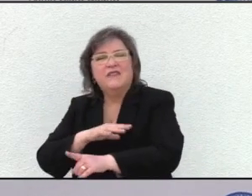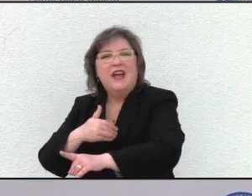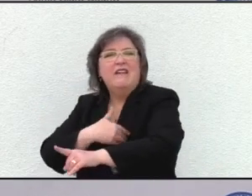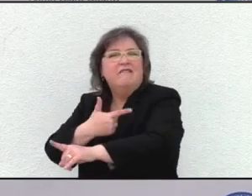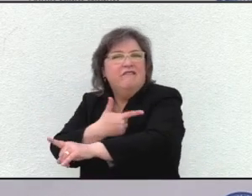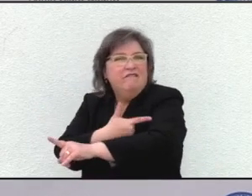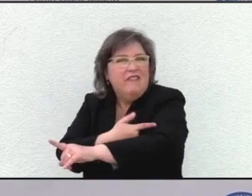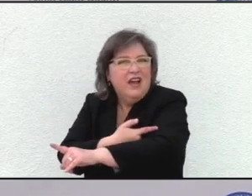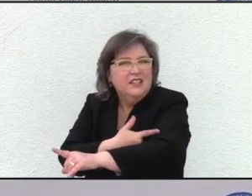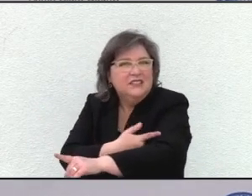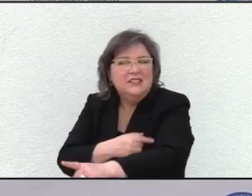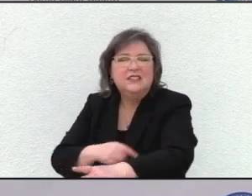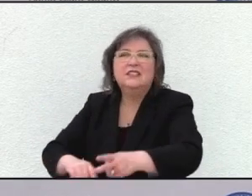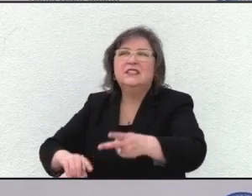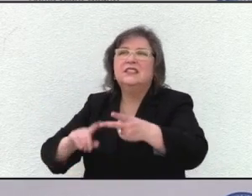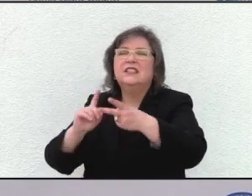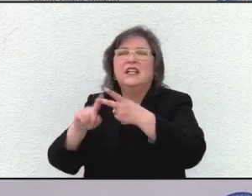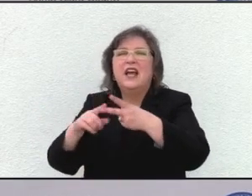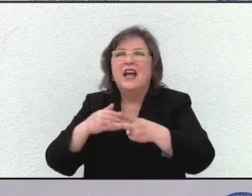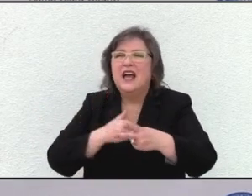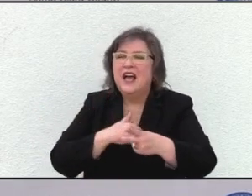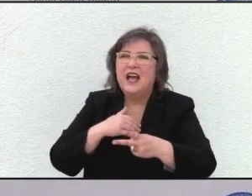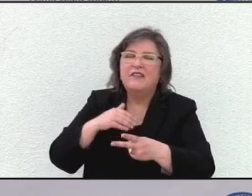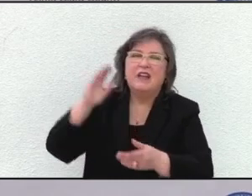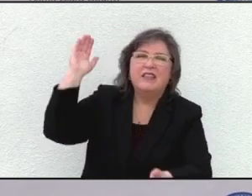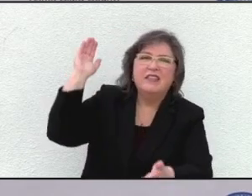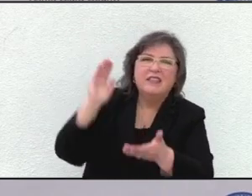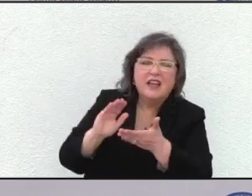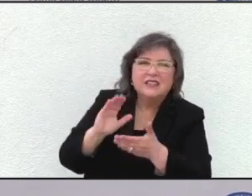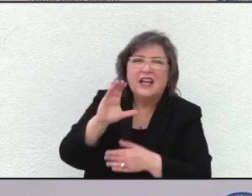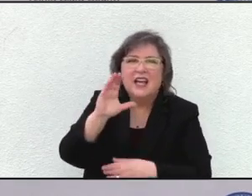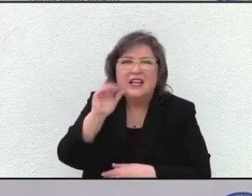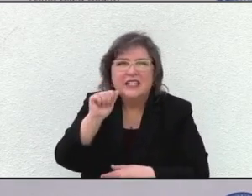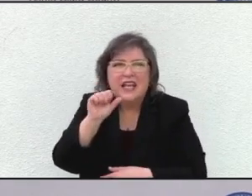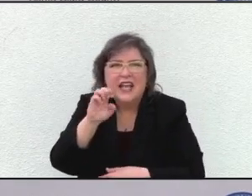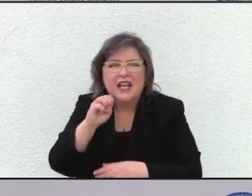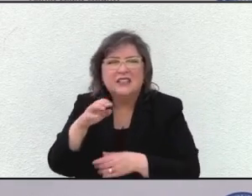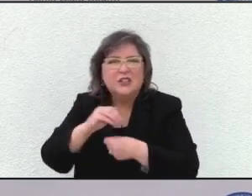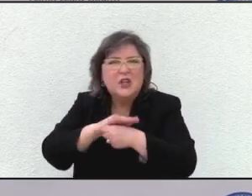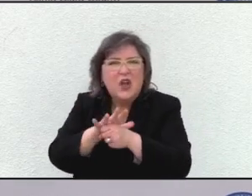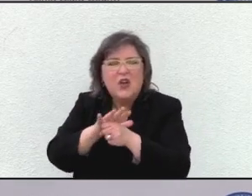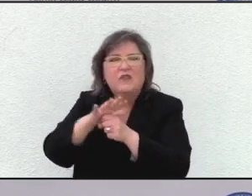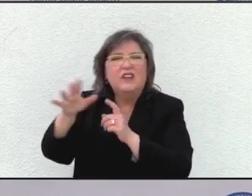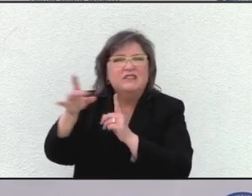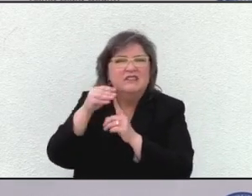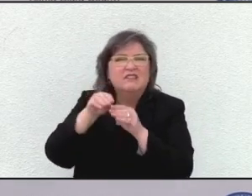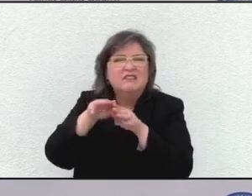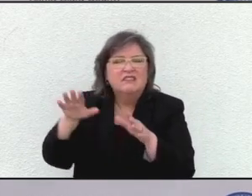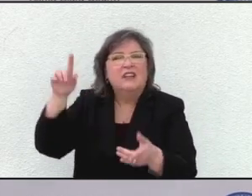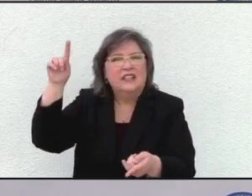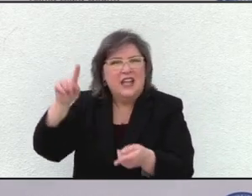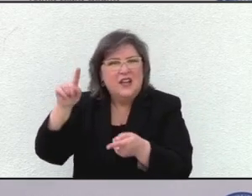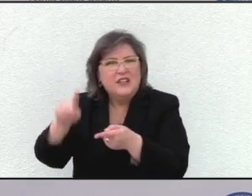the tunnel. Case counts, hospitalizations, and deaths are all decreasing. We could not